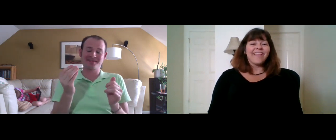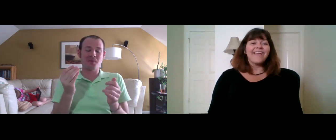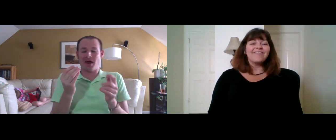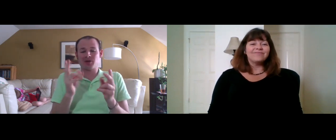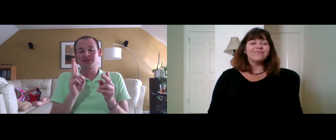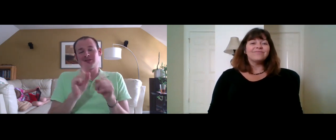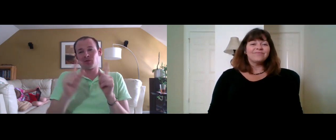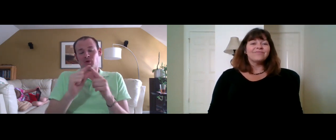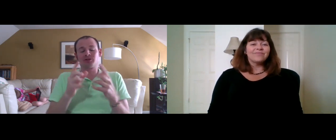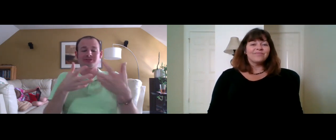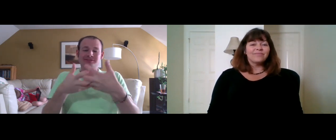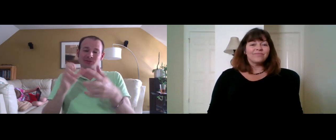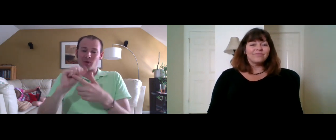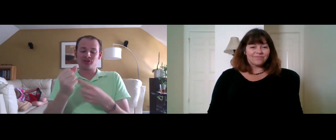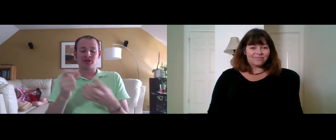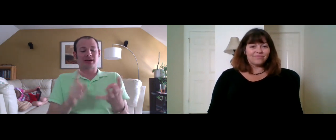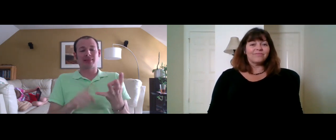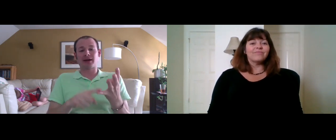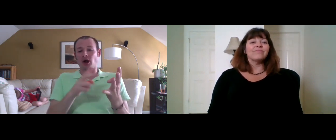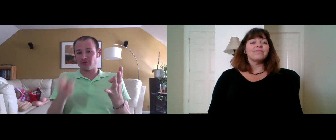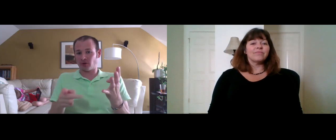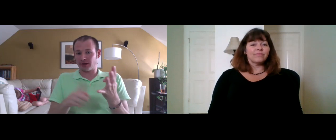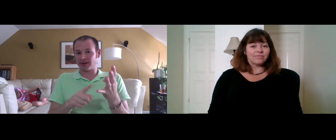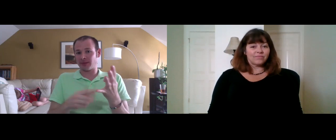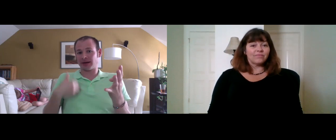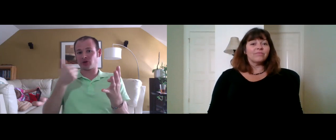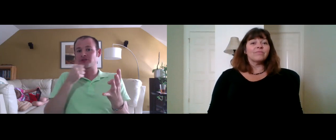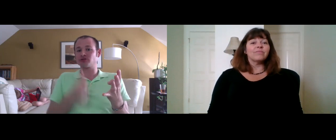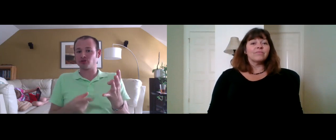My youngest sister is hard of hearing